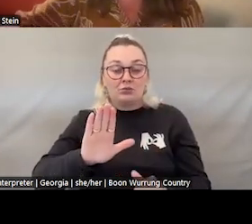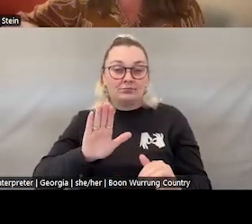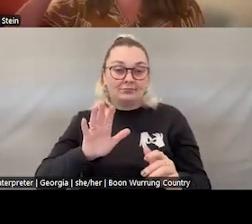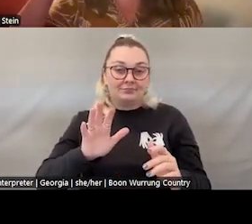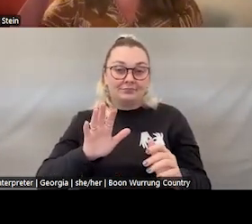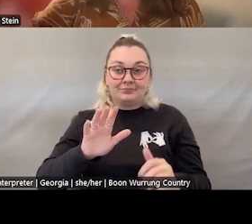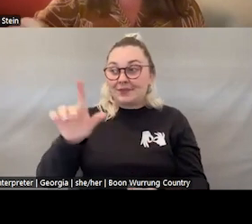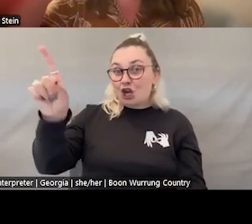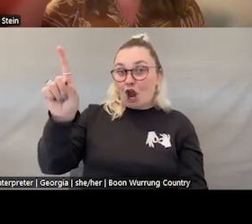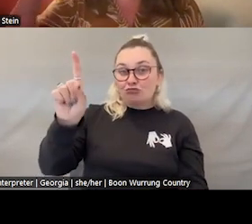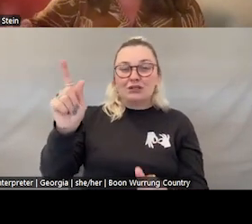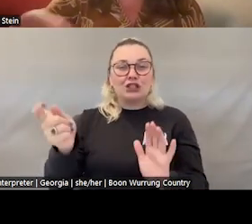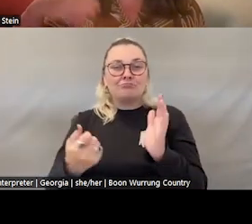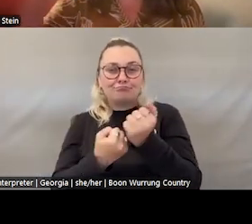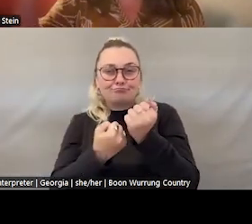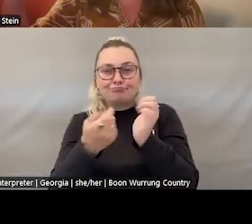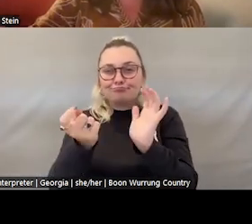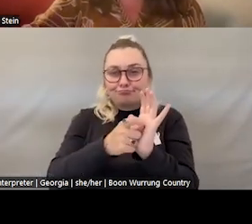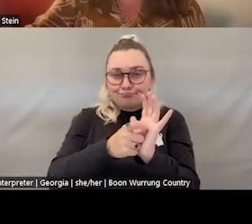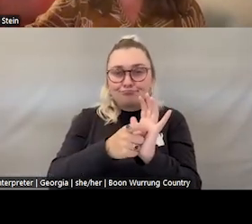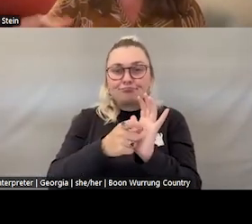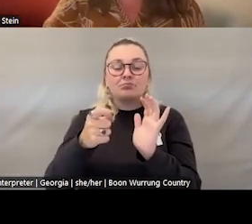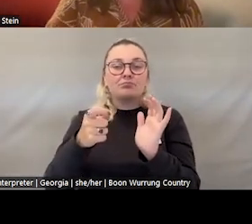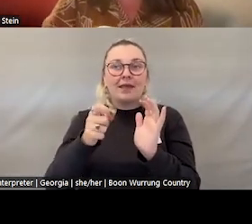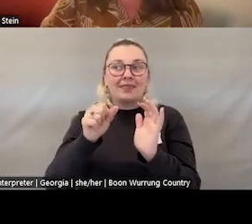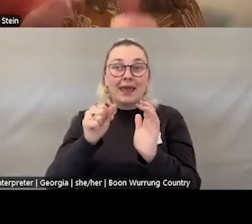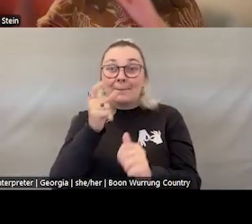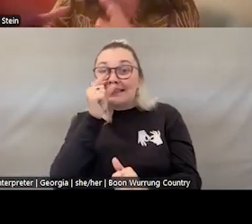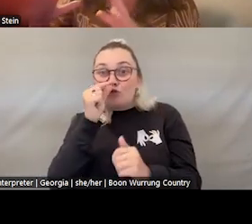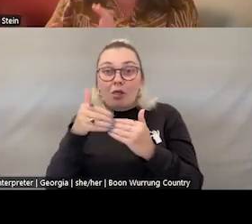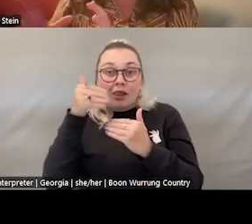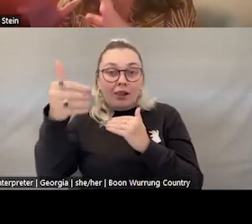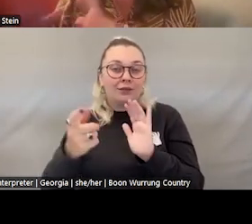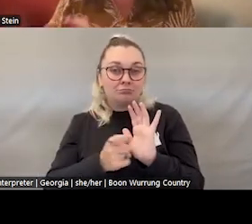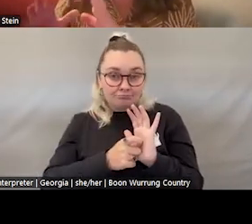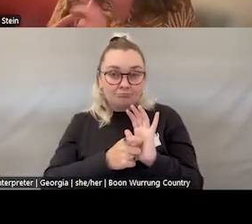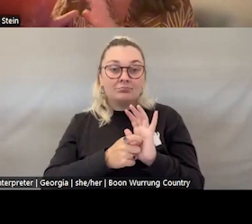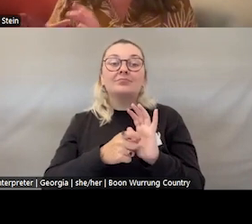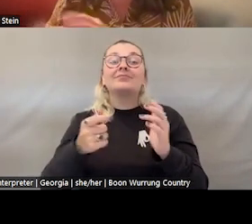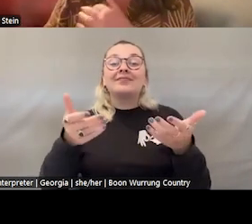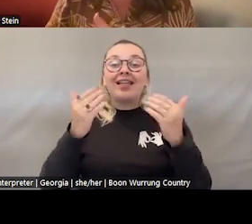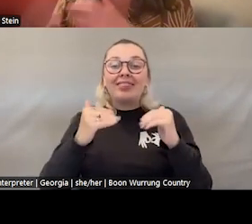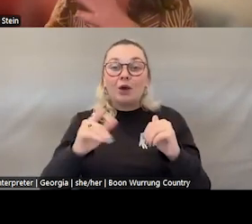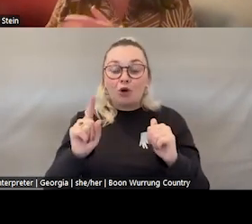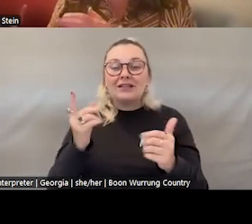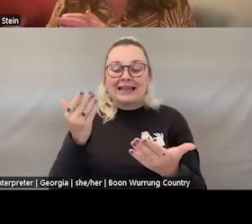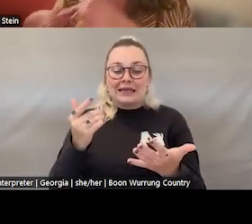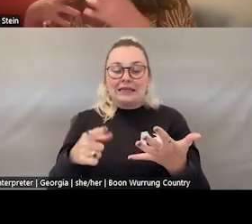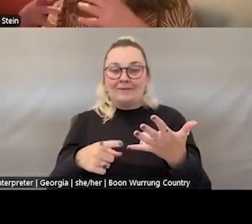current supporters, donors, prospective donors. We absolutely want a way to keep it sustainable.